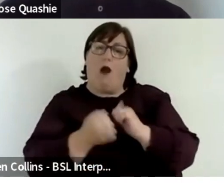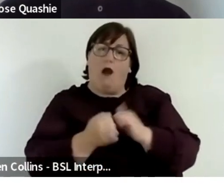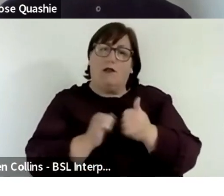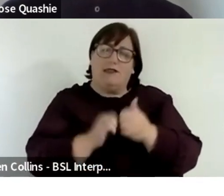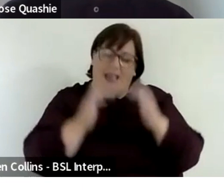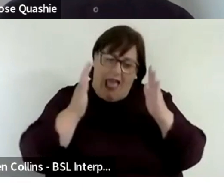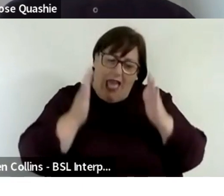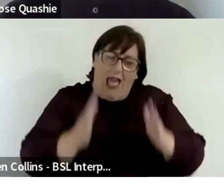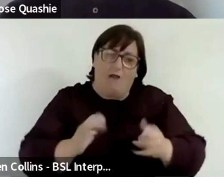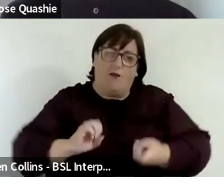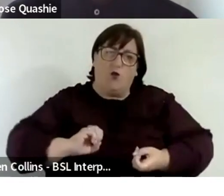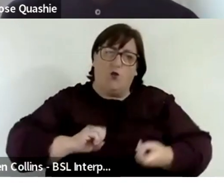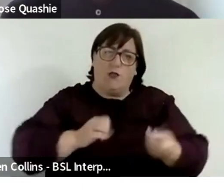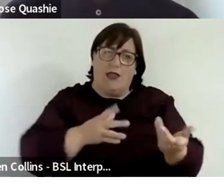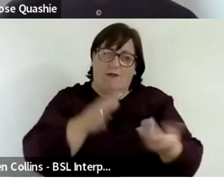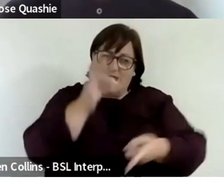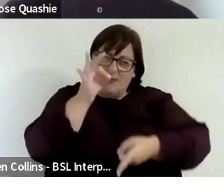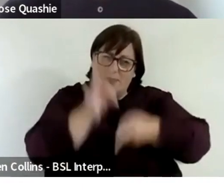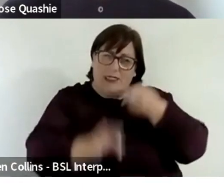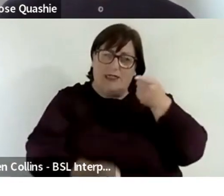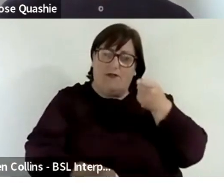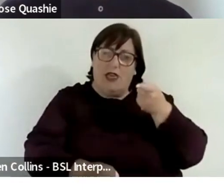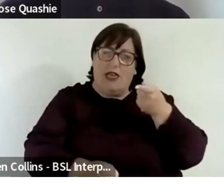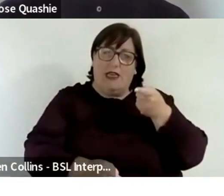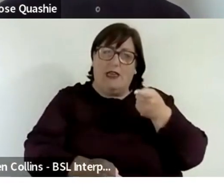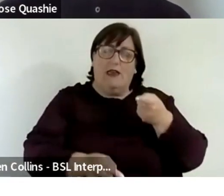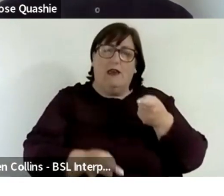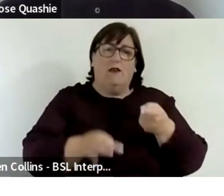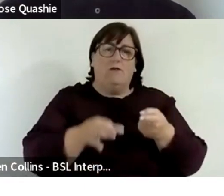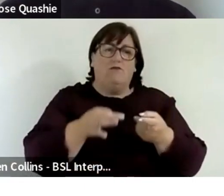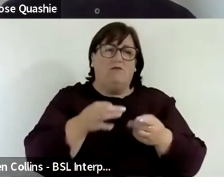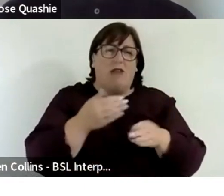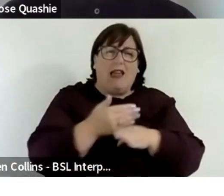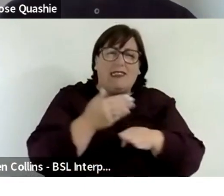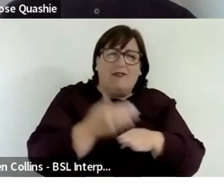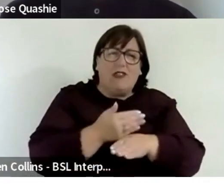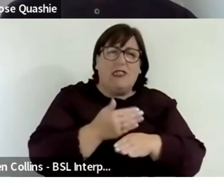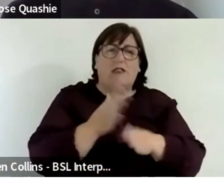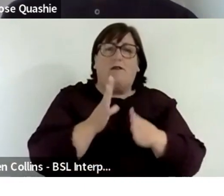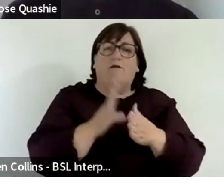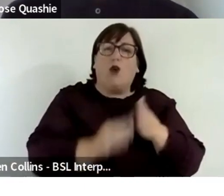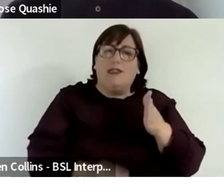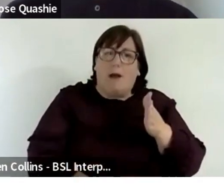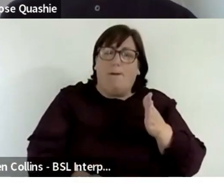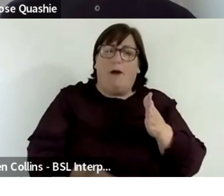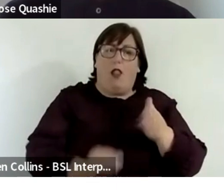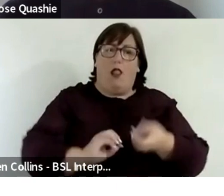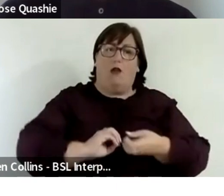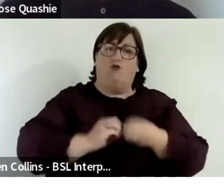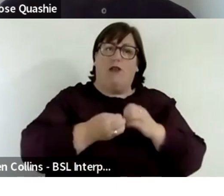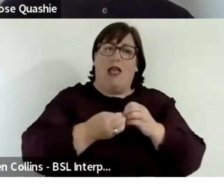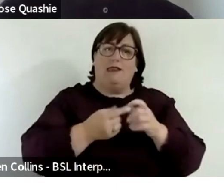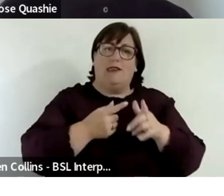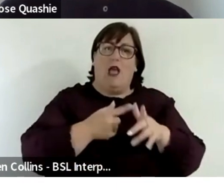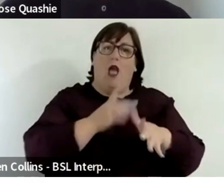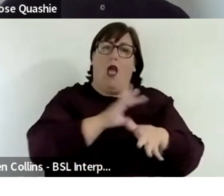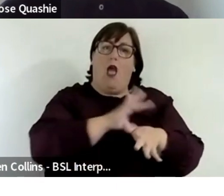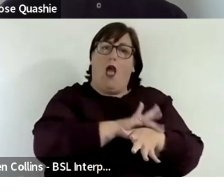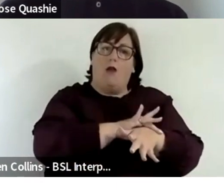They will include things such as creating apprenticeships, offering opportunities to people not currently in work, and sustainable opportunities,